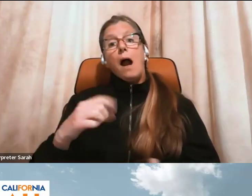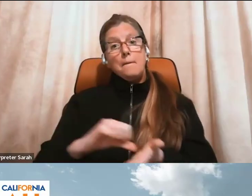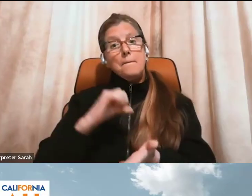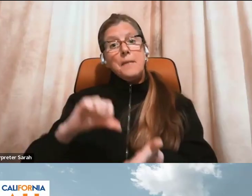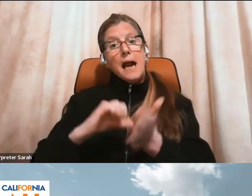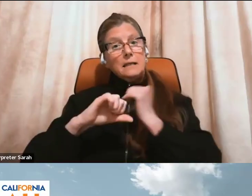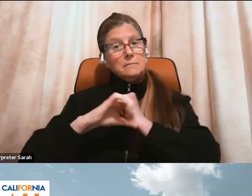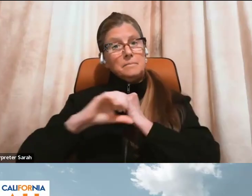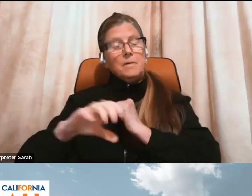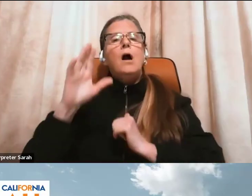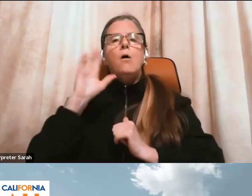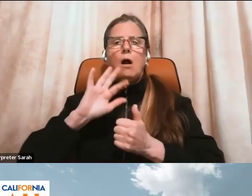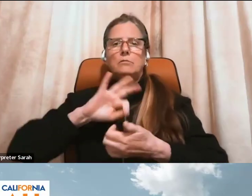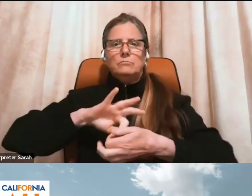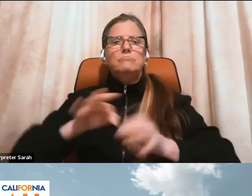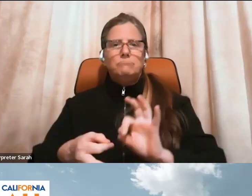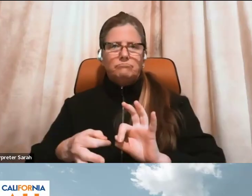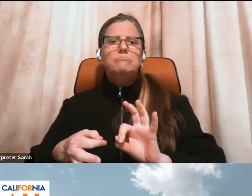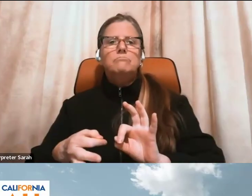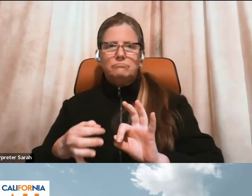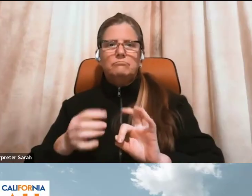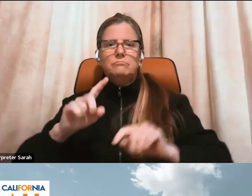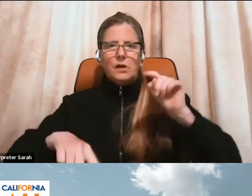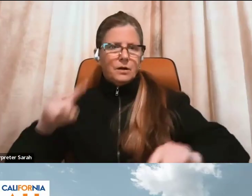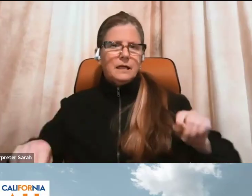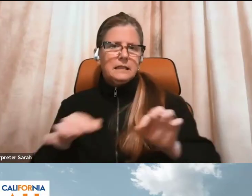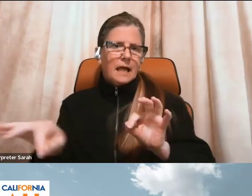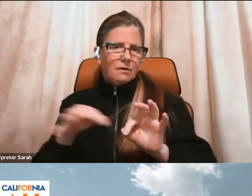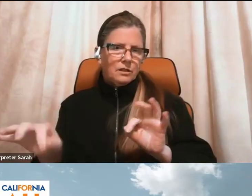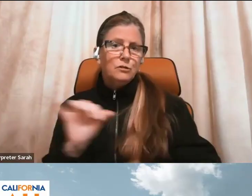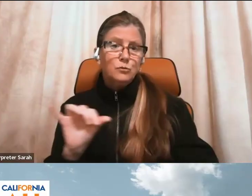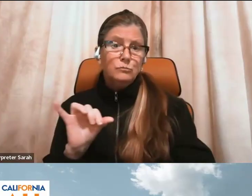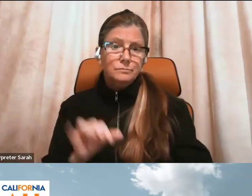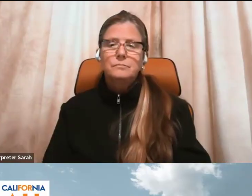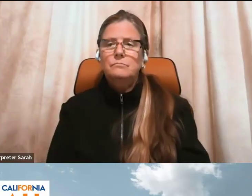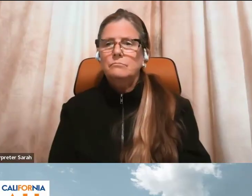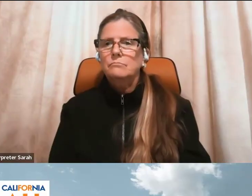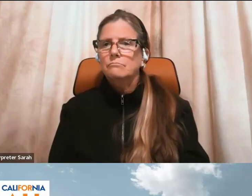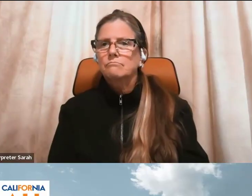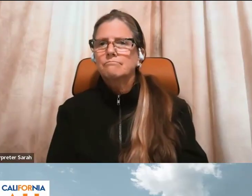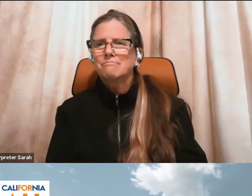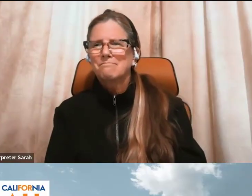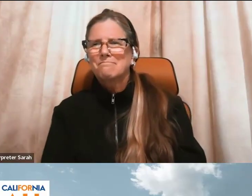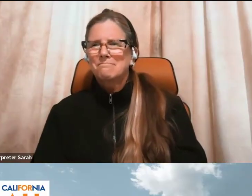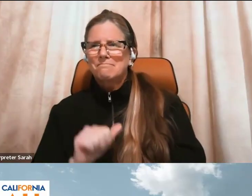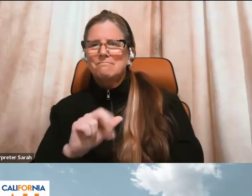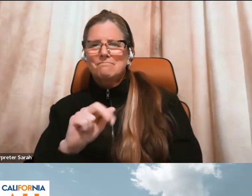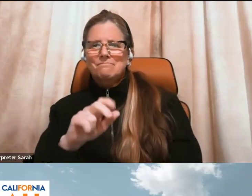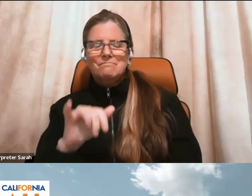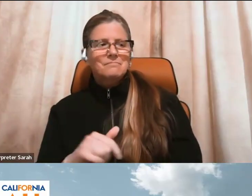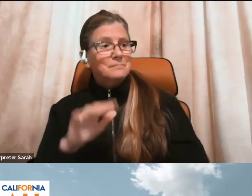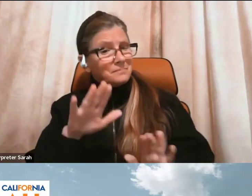translate into different languages, too. Great, thank you so much, Loi. Just making